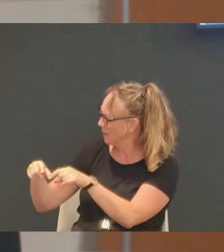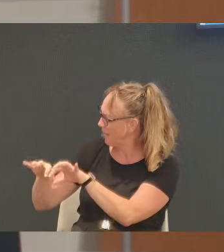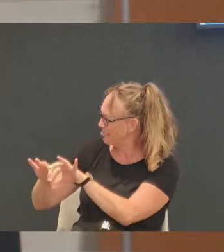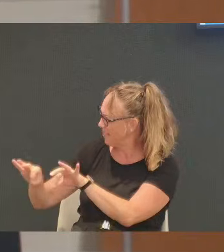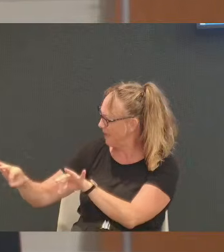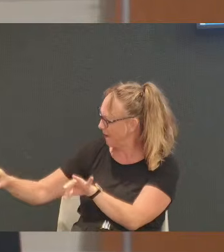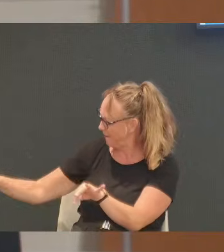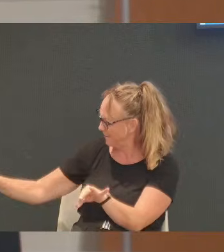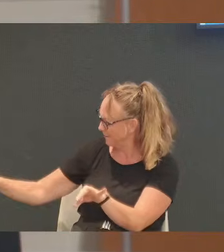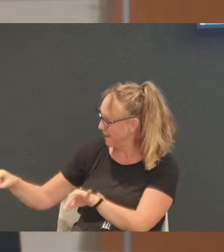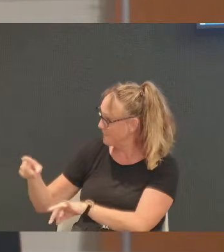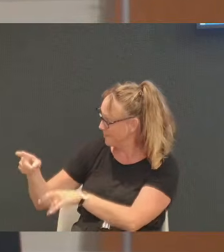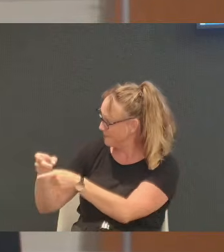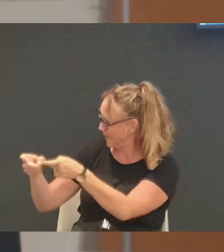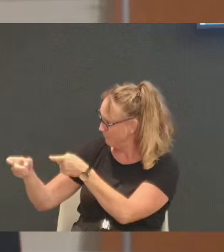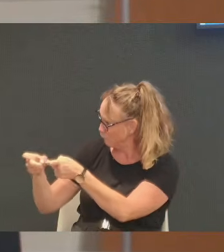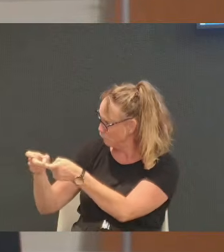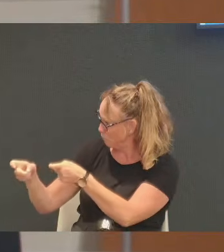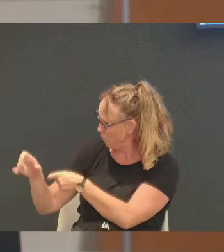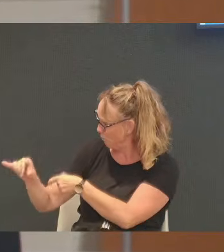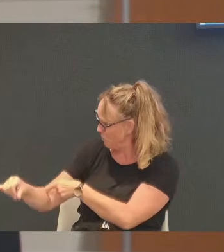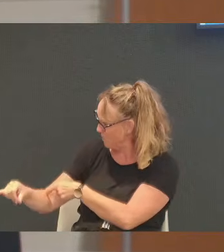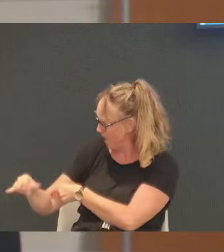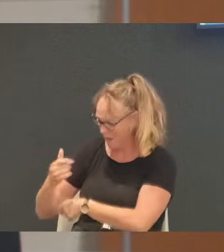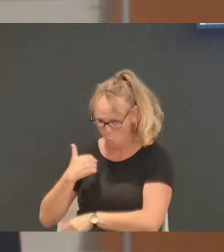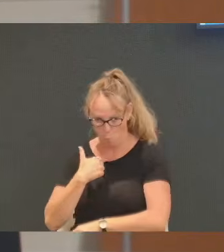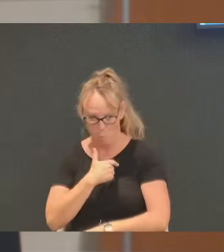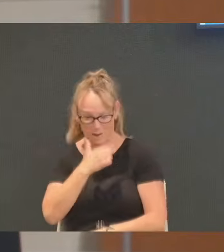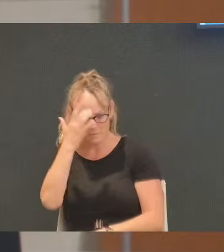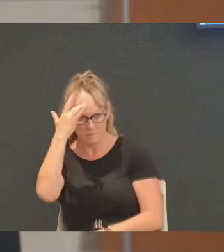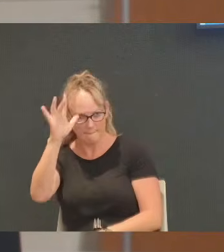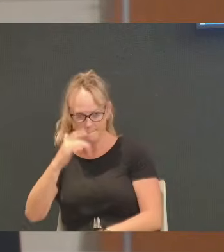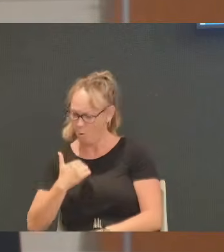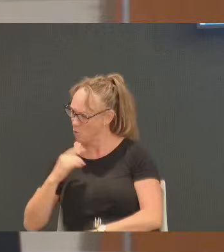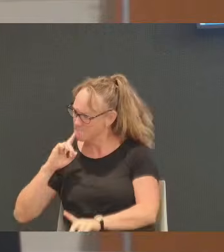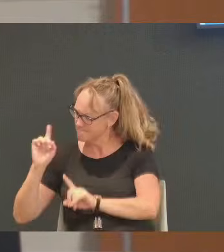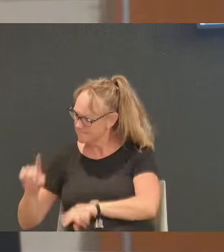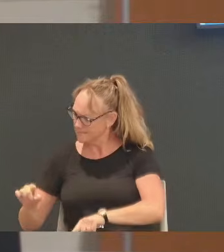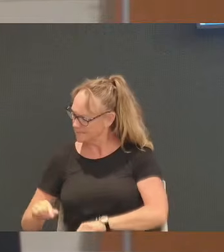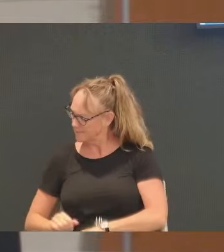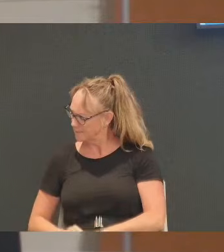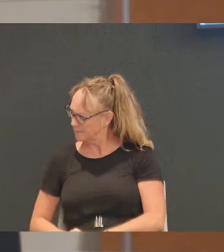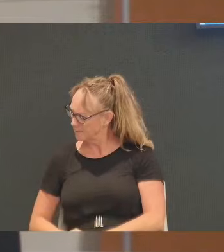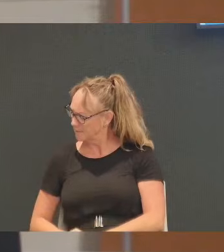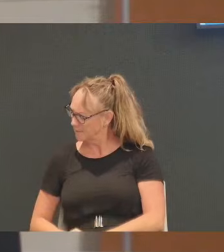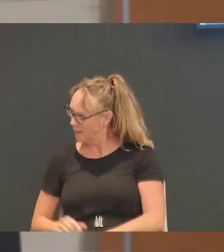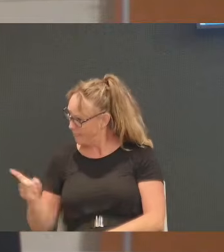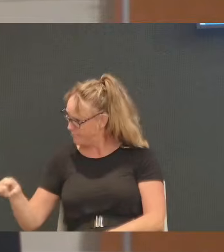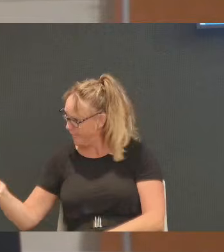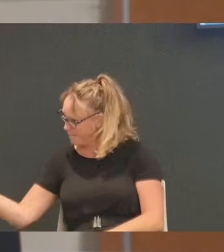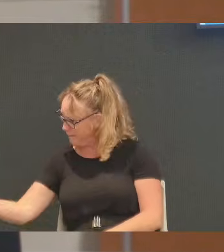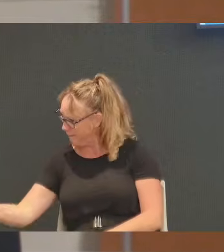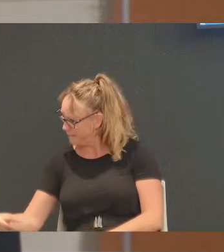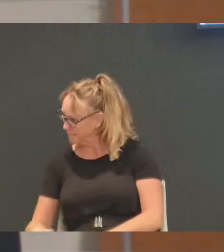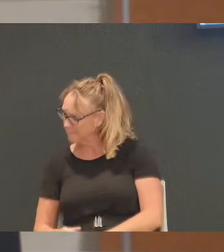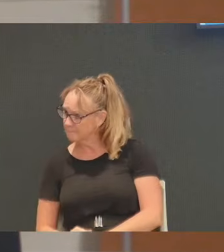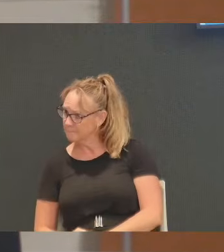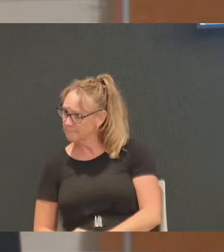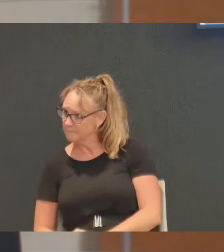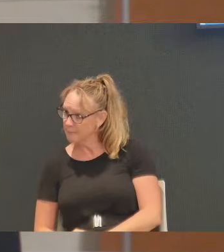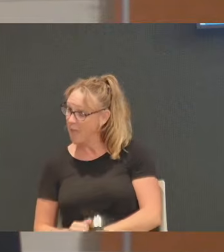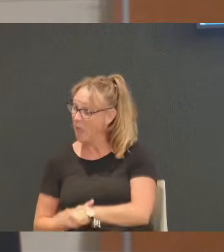of that utility, we I think smartly insisted that they pay for this and and that utility pays for it